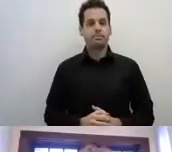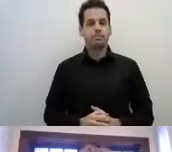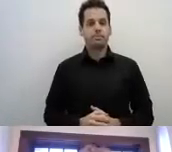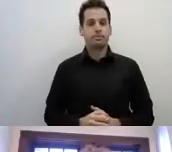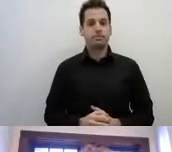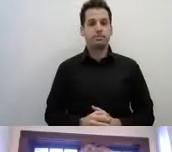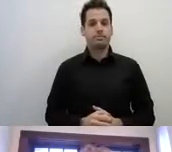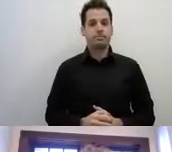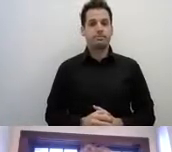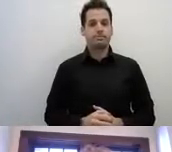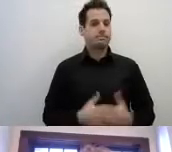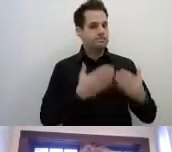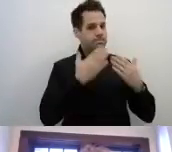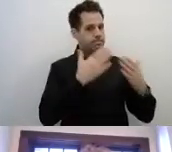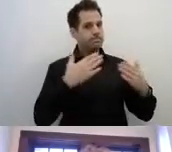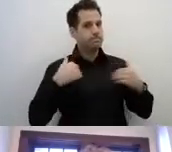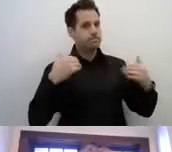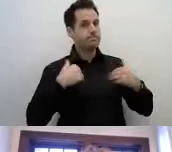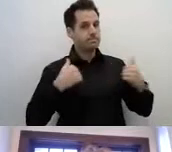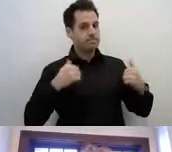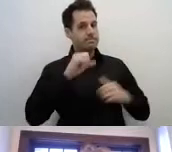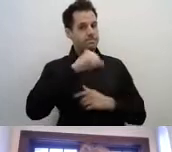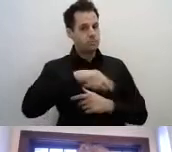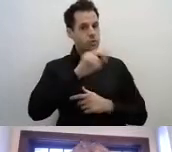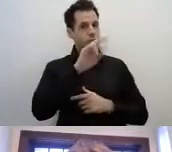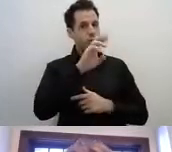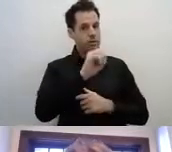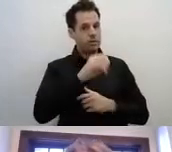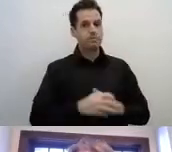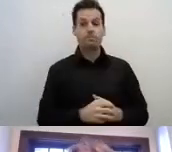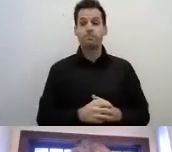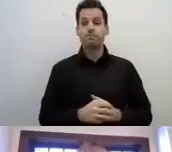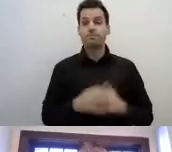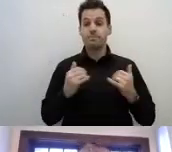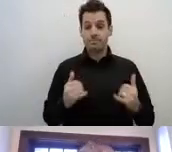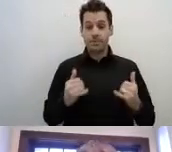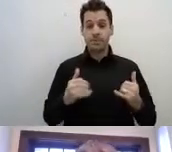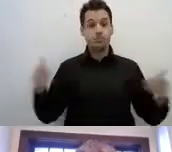thank you minister squires so this gives me a chance now to introduce our our two